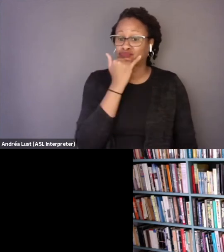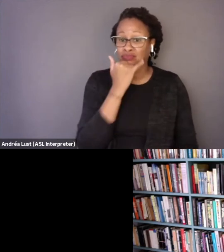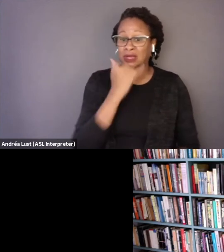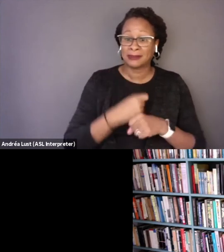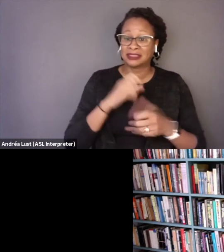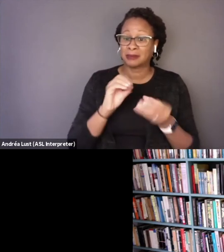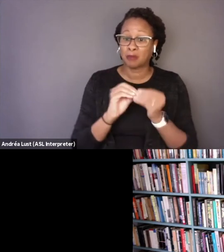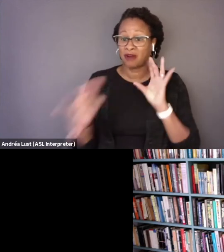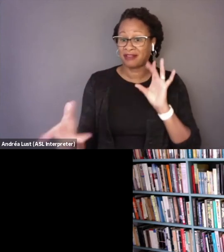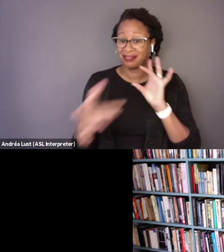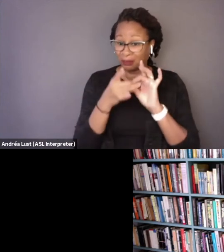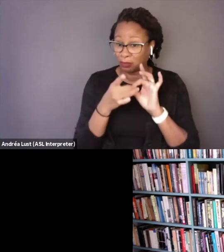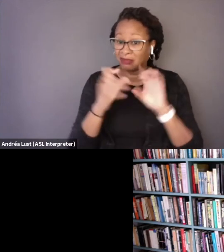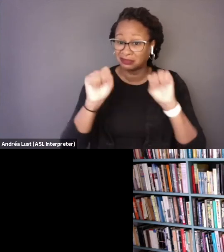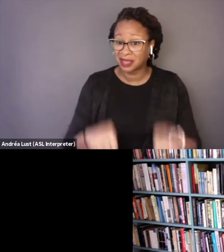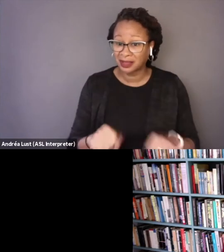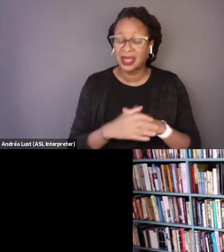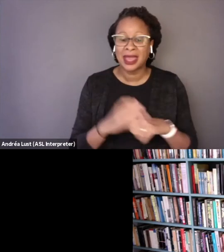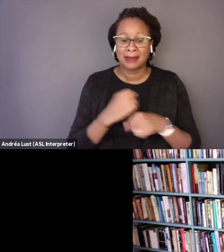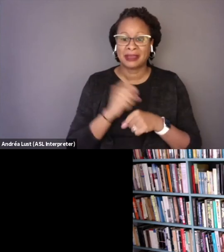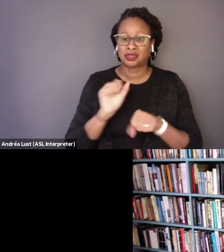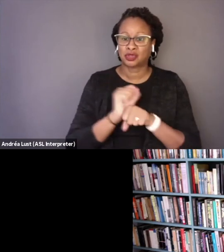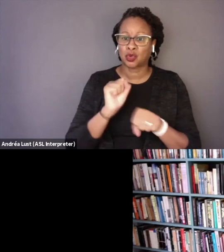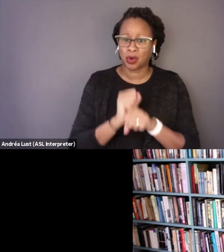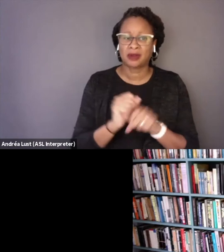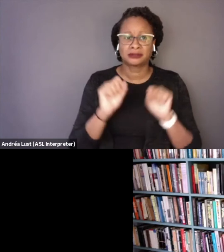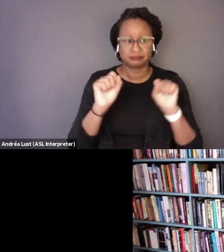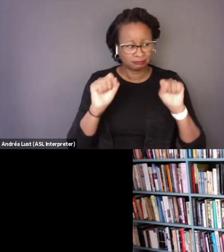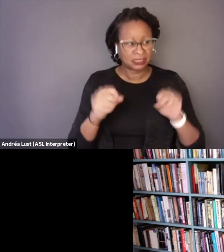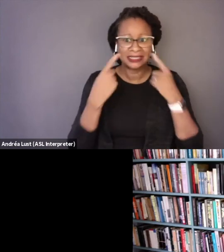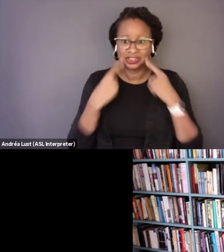and makes their work achievable for the rest of us.